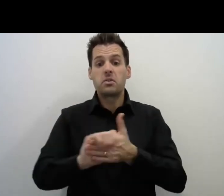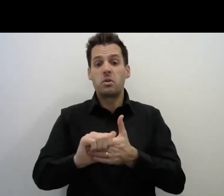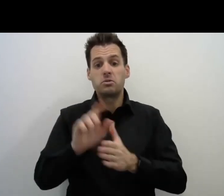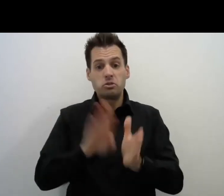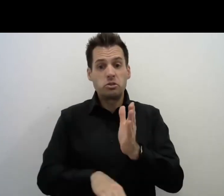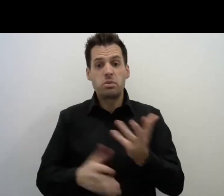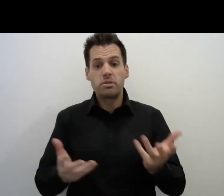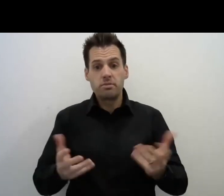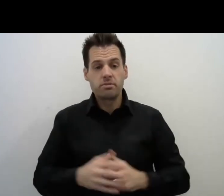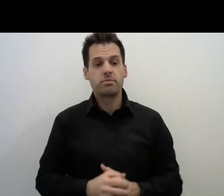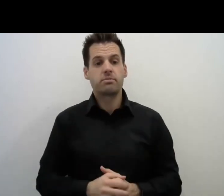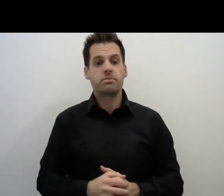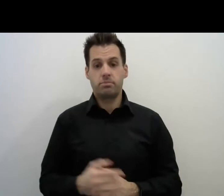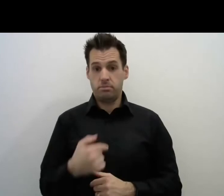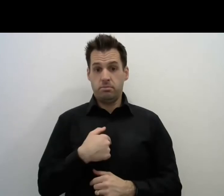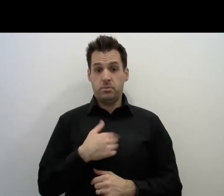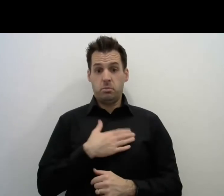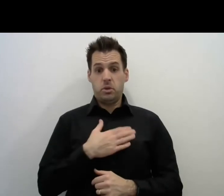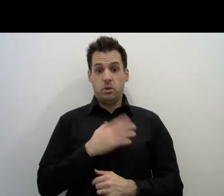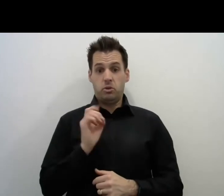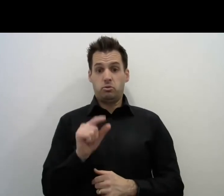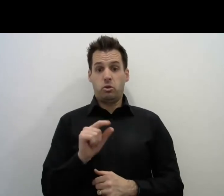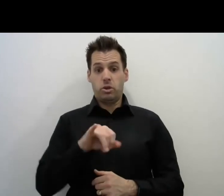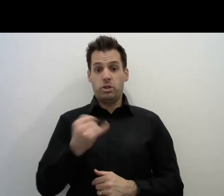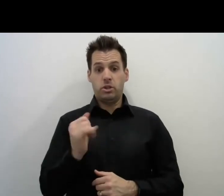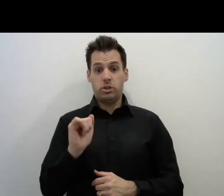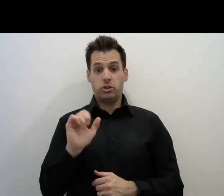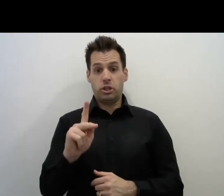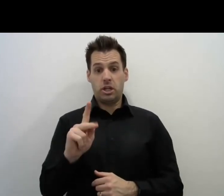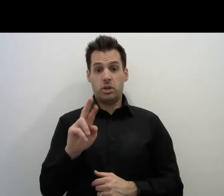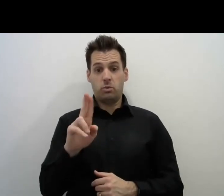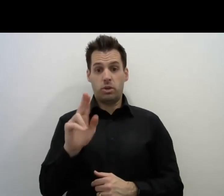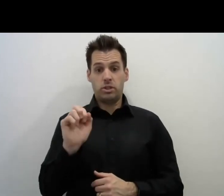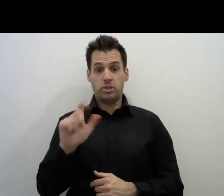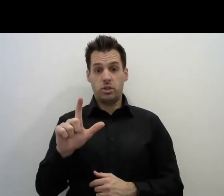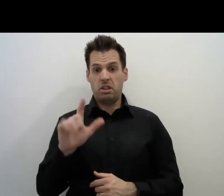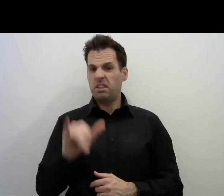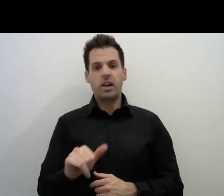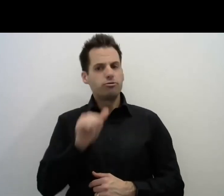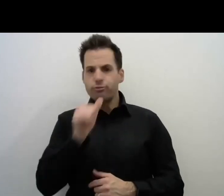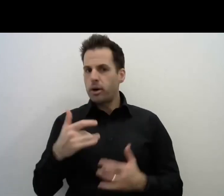my i have a jack russell which is a non-traditional service dog um you normally